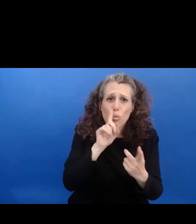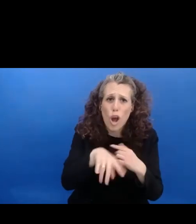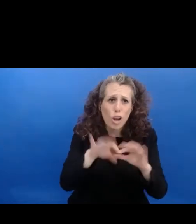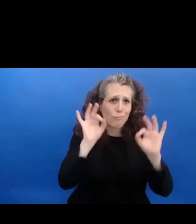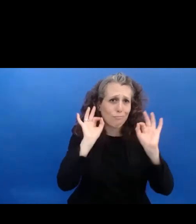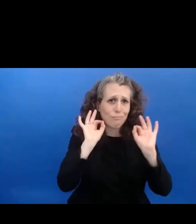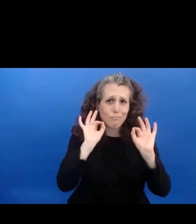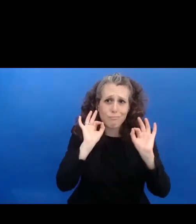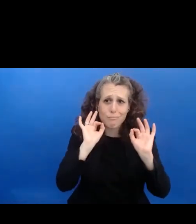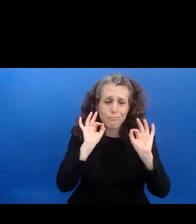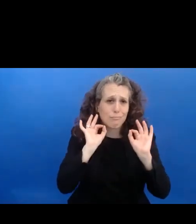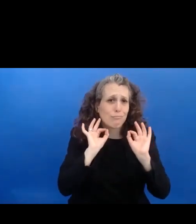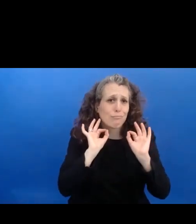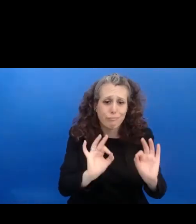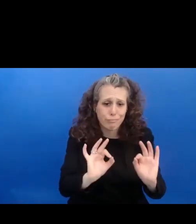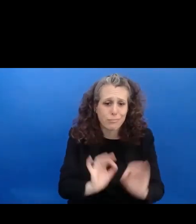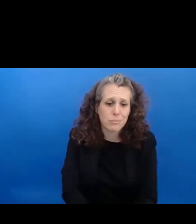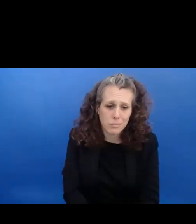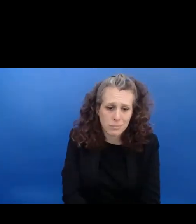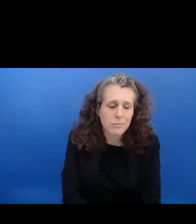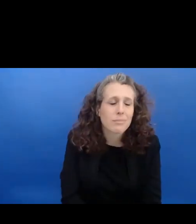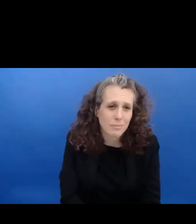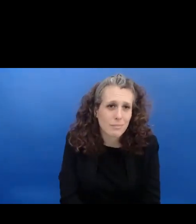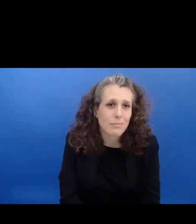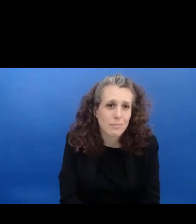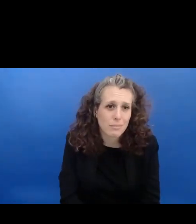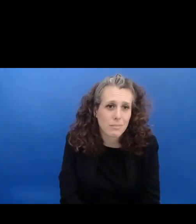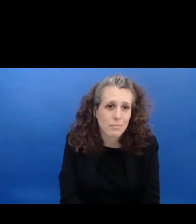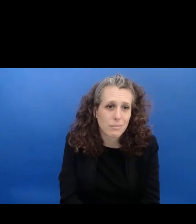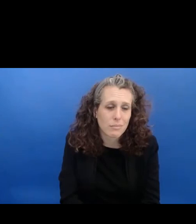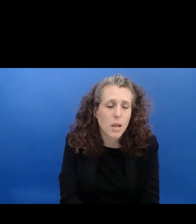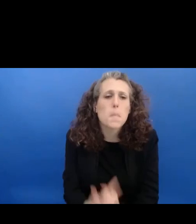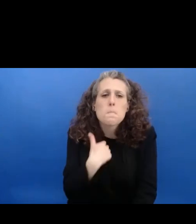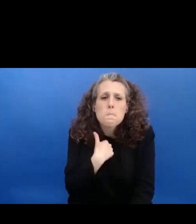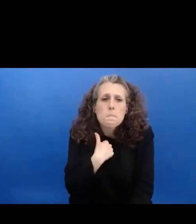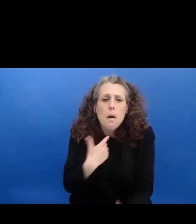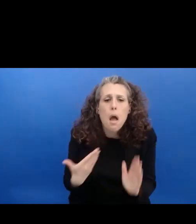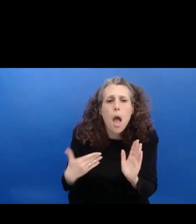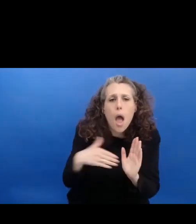aspects i just wanted to plug one issue that uh the technology